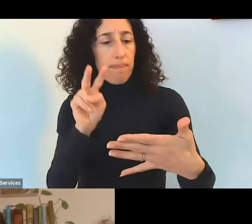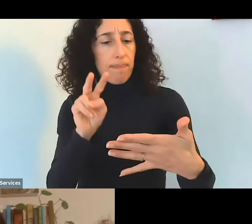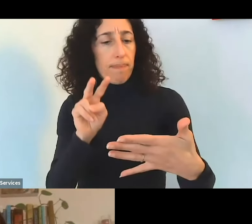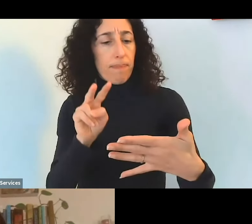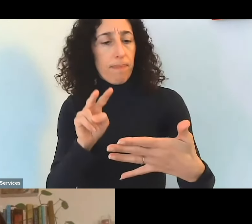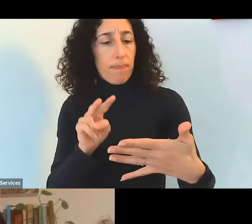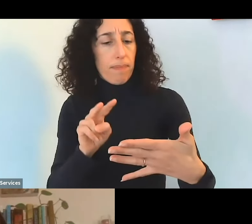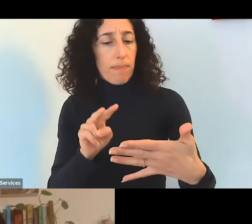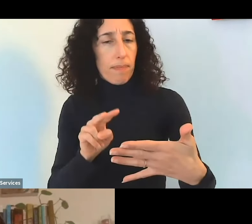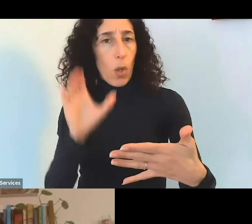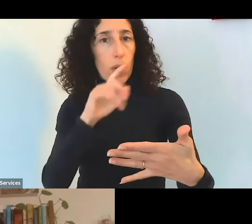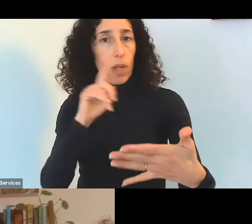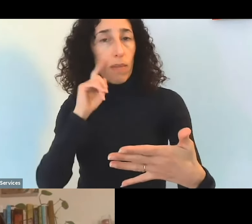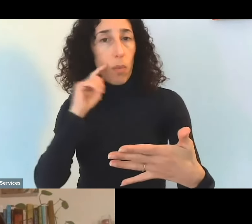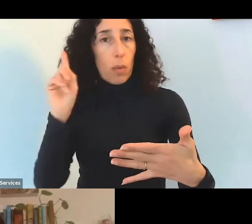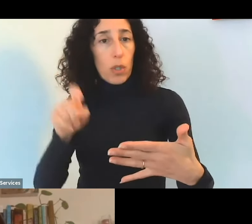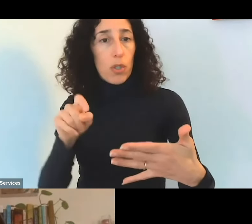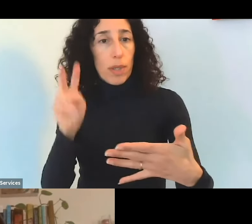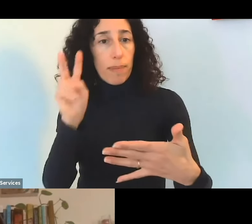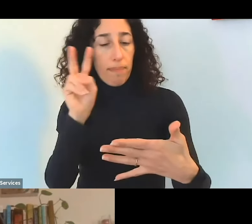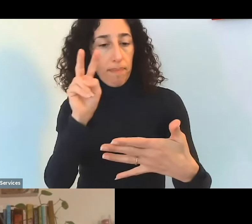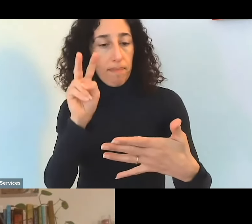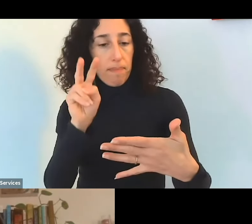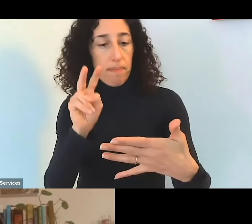Okay. Thank you very much. Next question, Christopher.